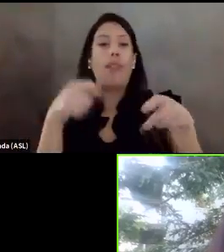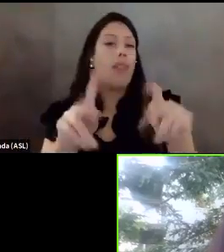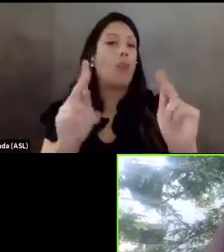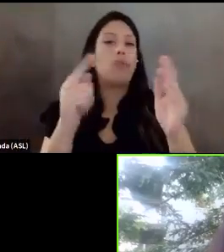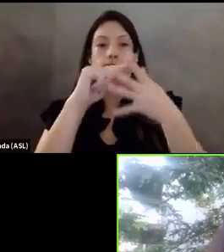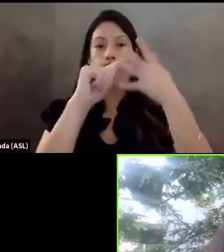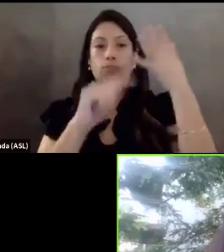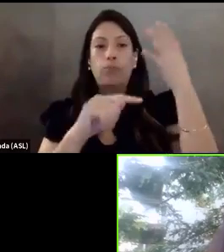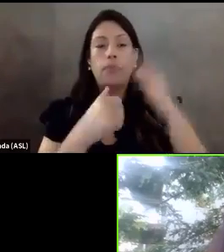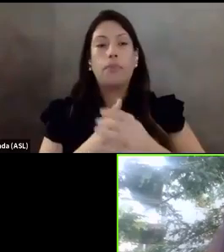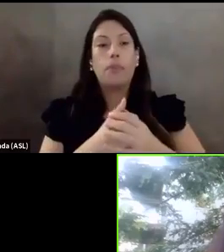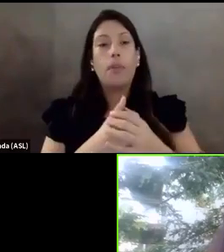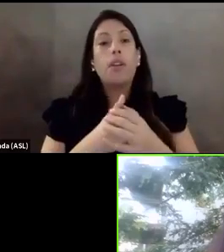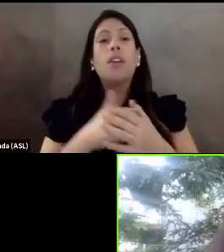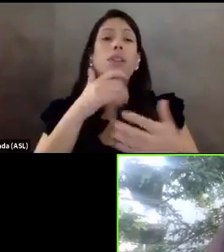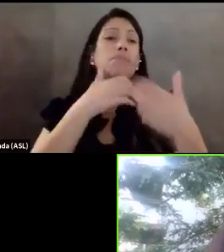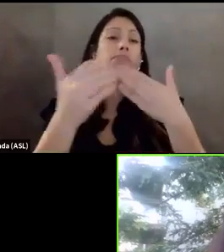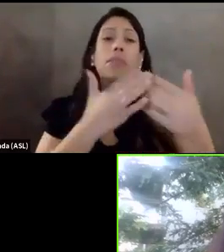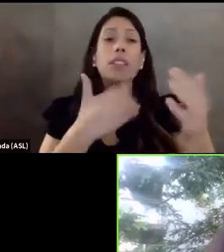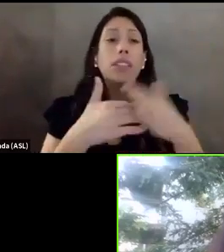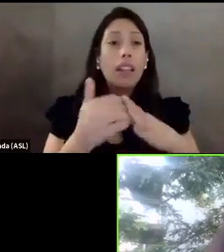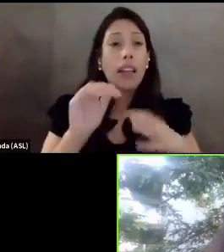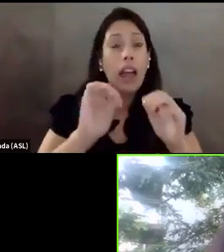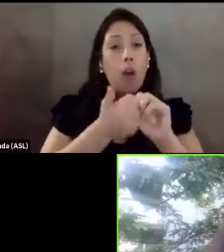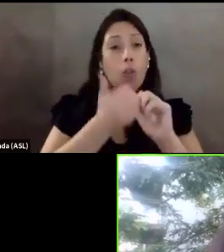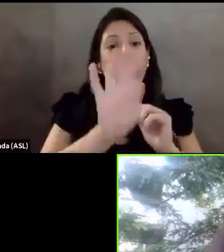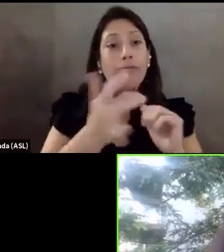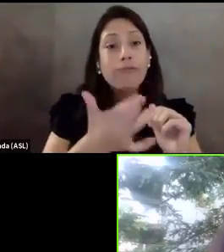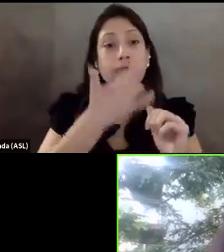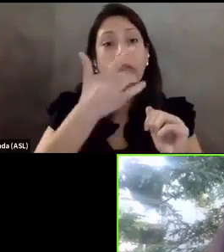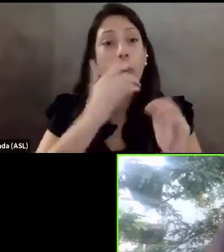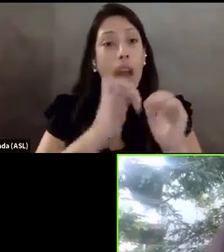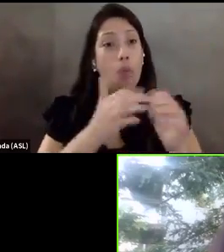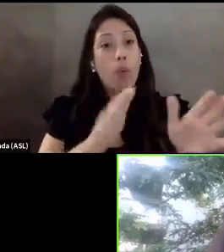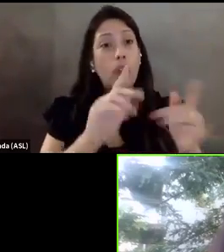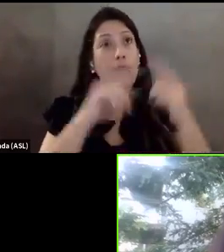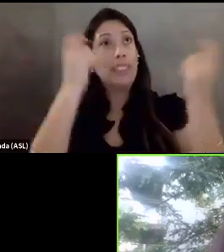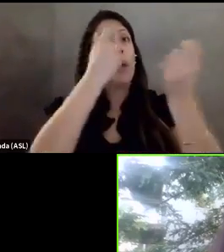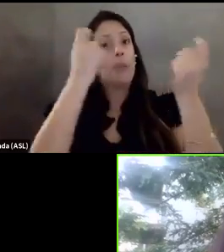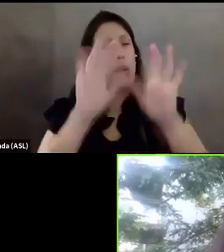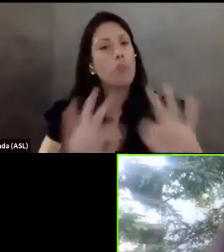Regardless of how you choose to celebrate these holidays, we can navigate this turn